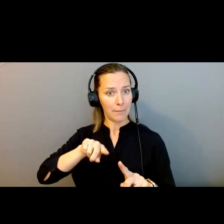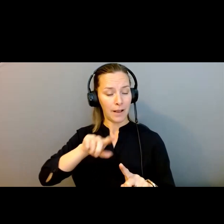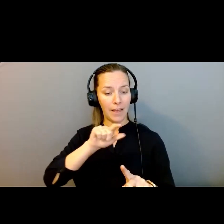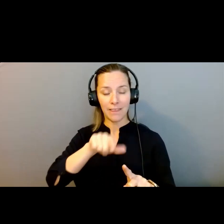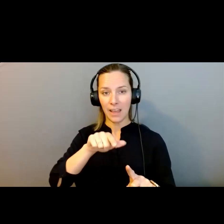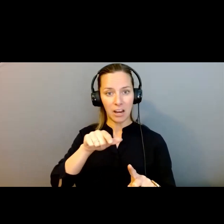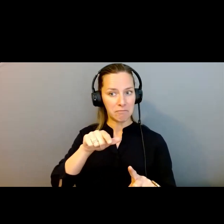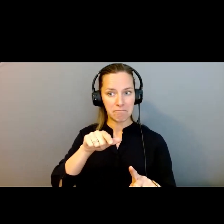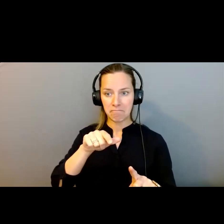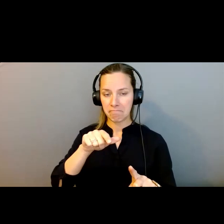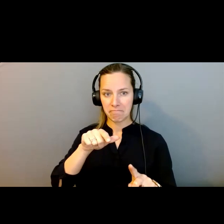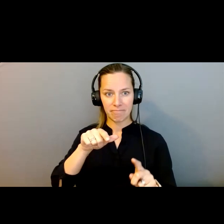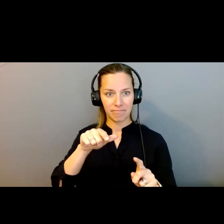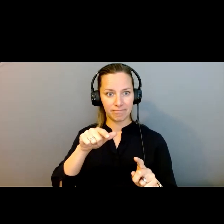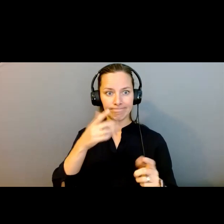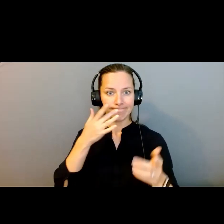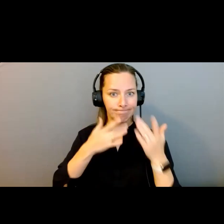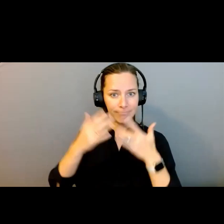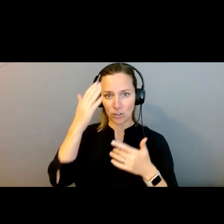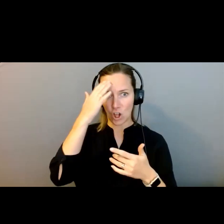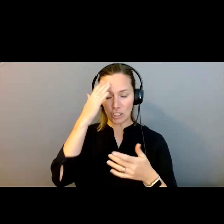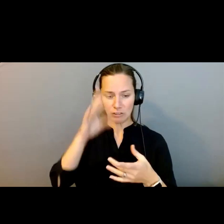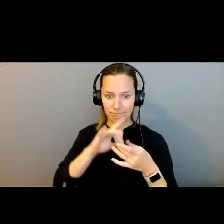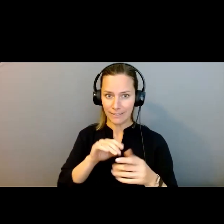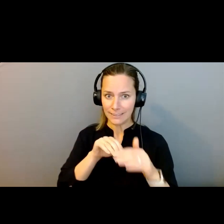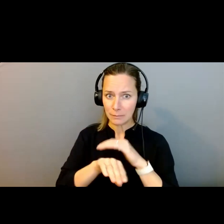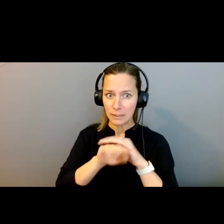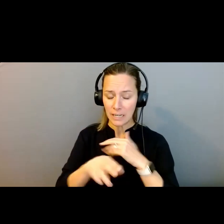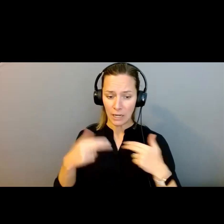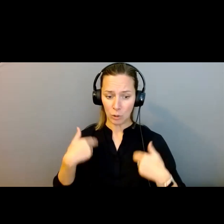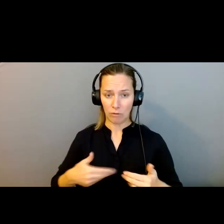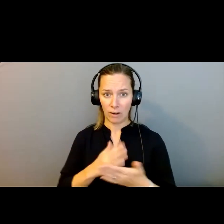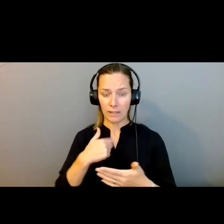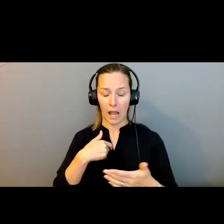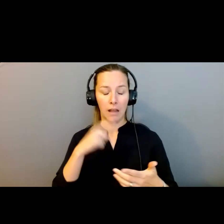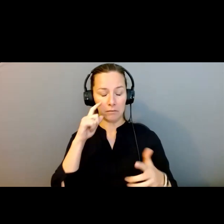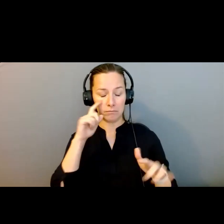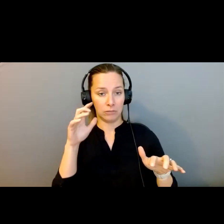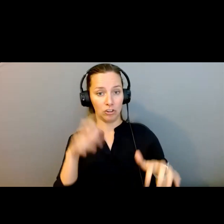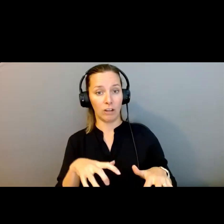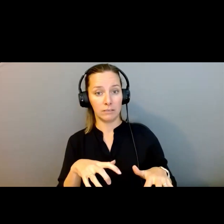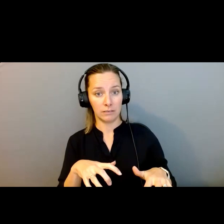around accessibility and human rights was astounding. Of course, they all got up to speak.